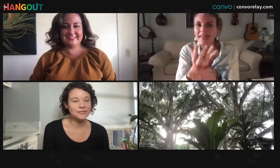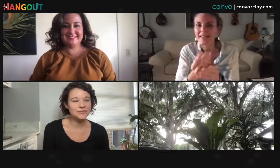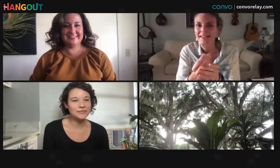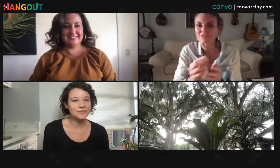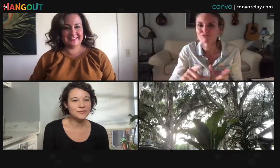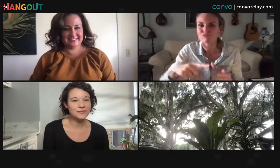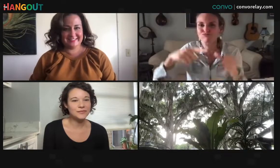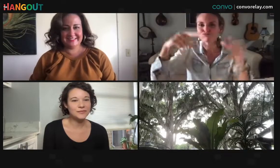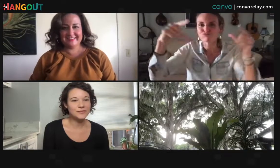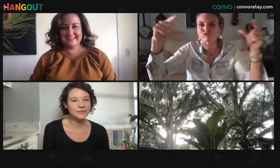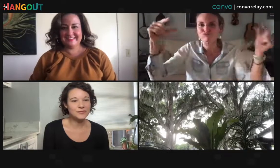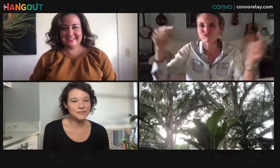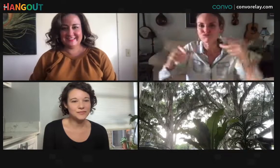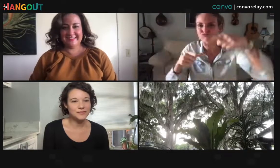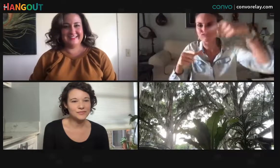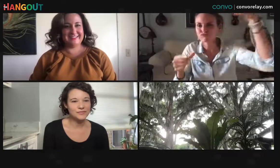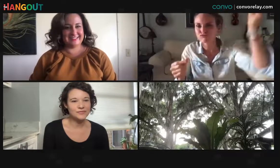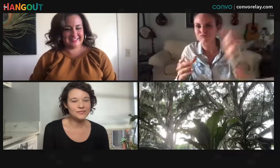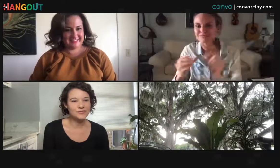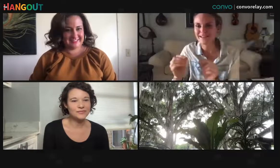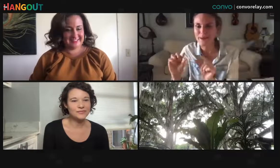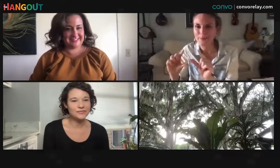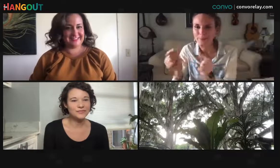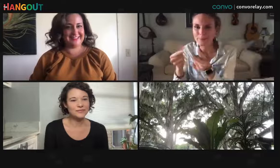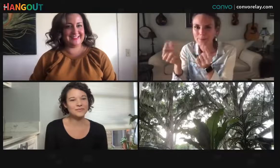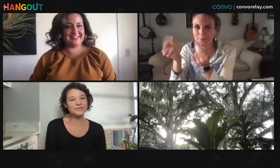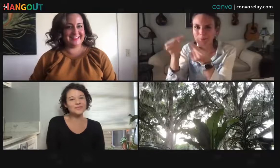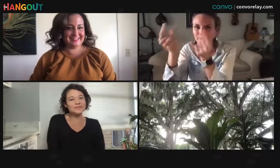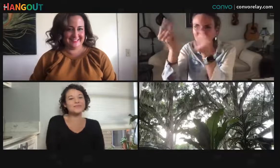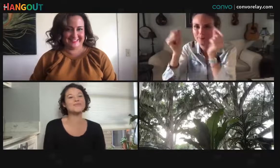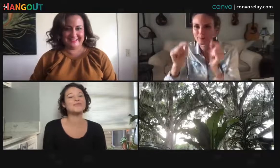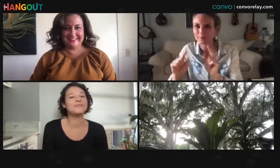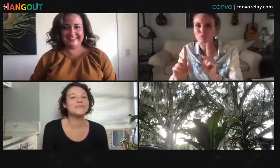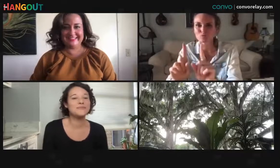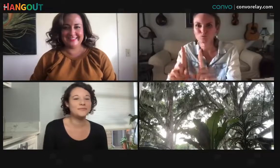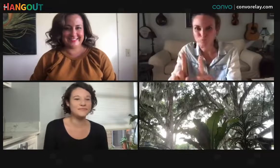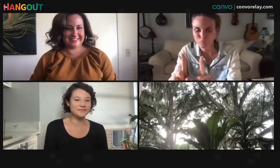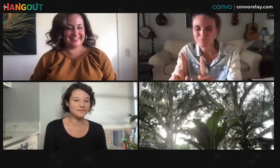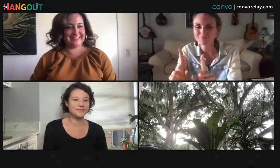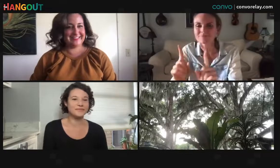it's a close-up view of a plant blossoming with large fronds and some